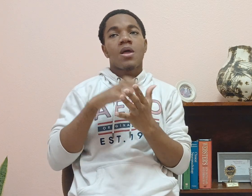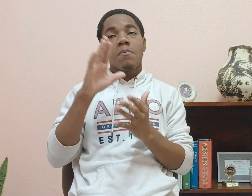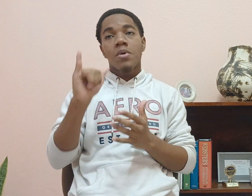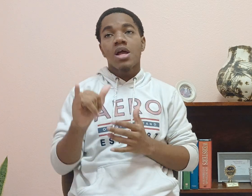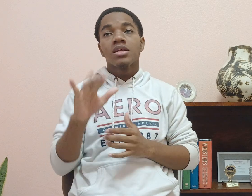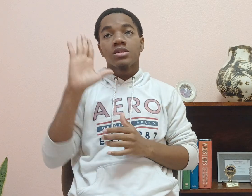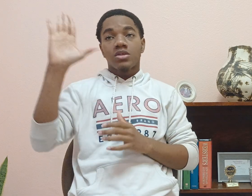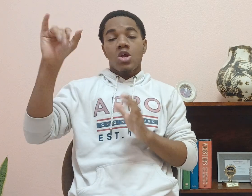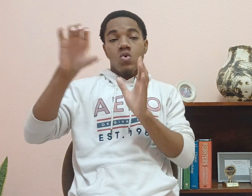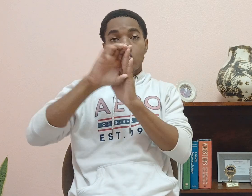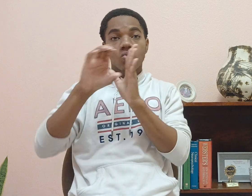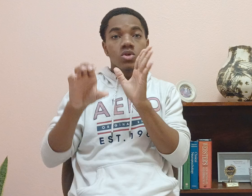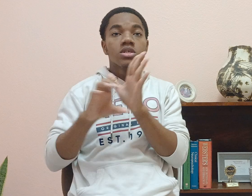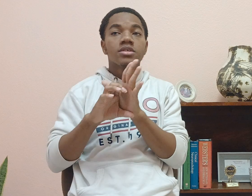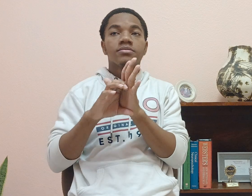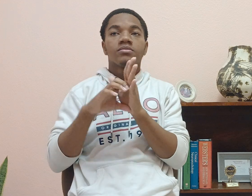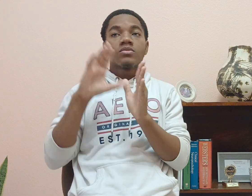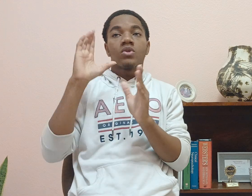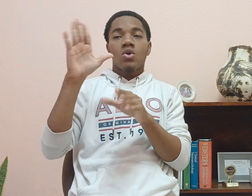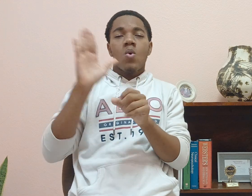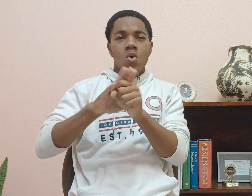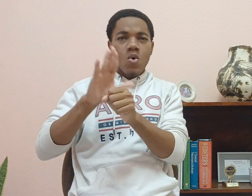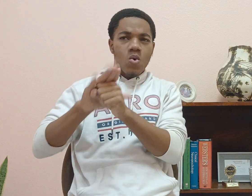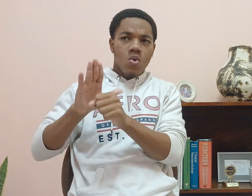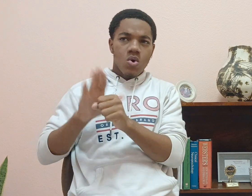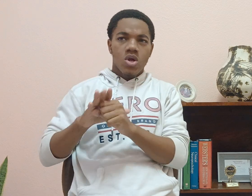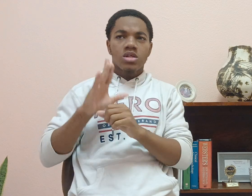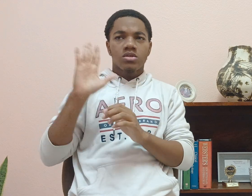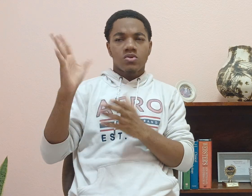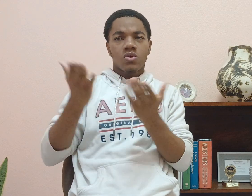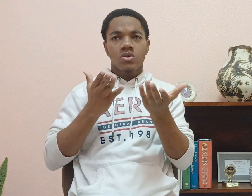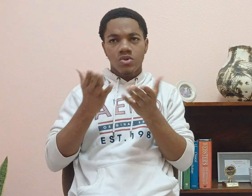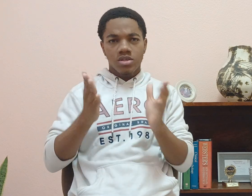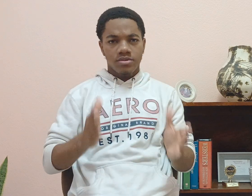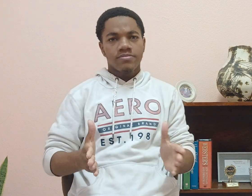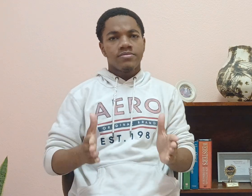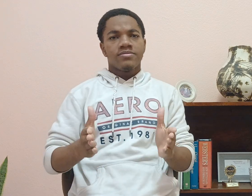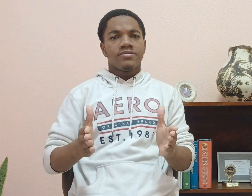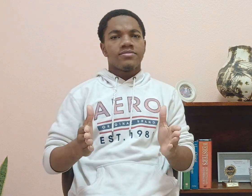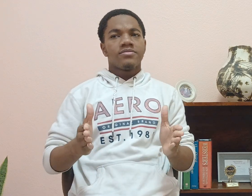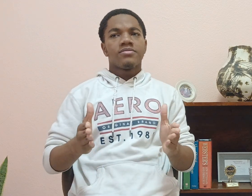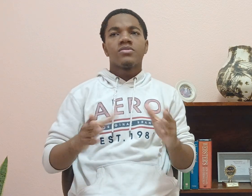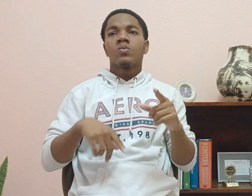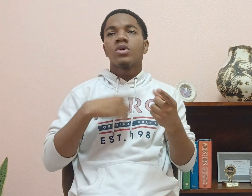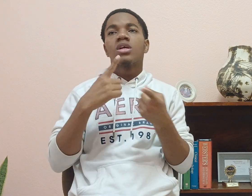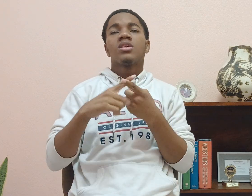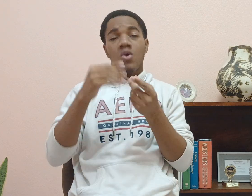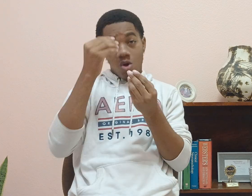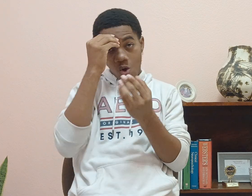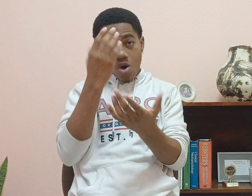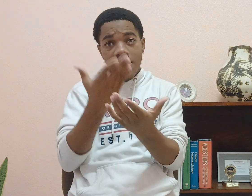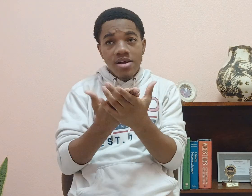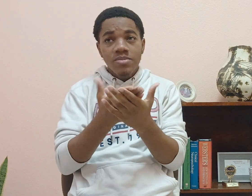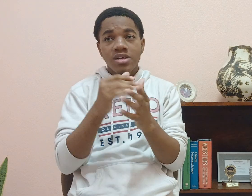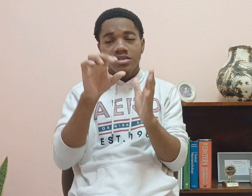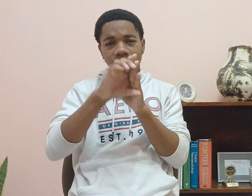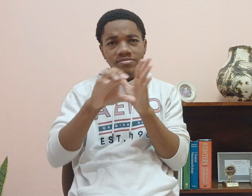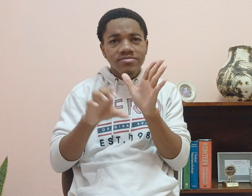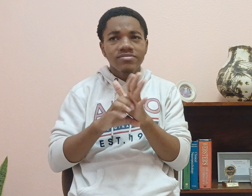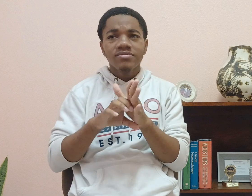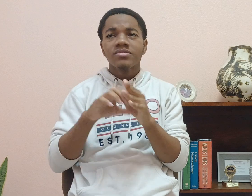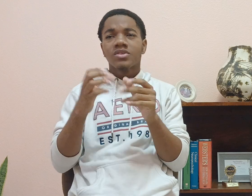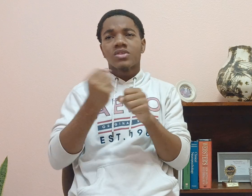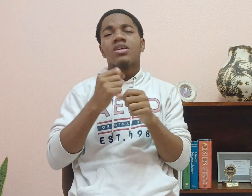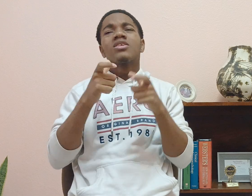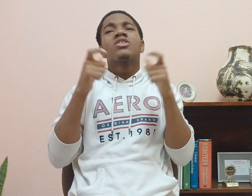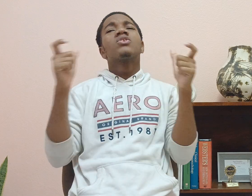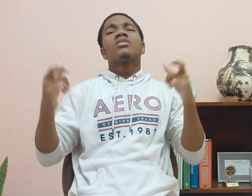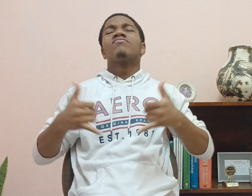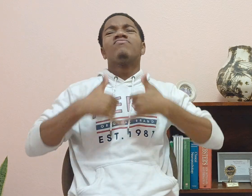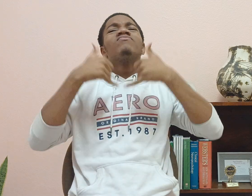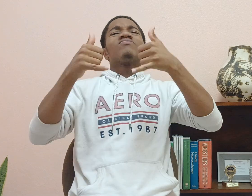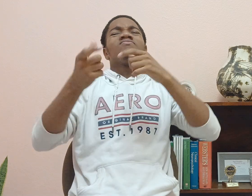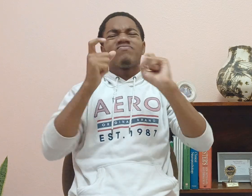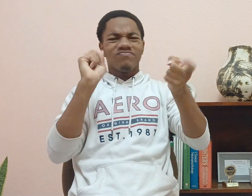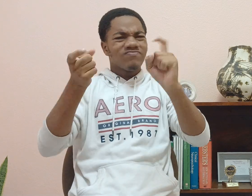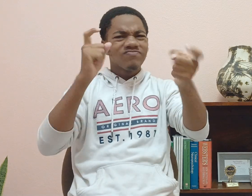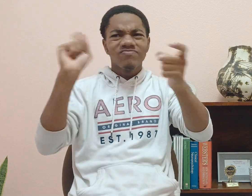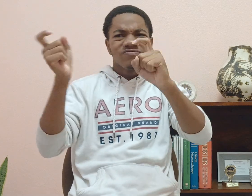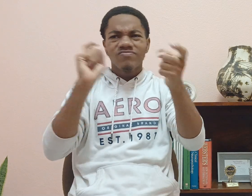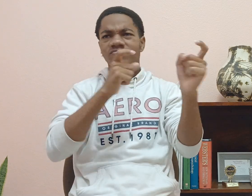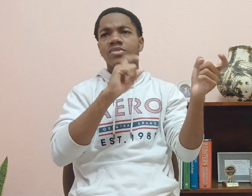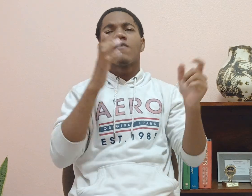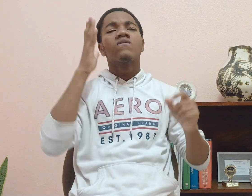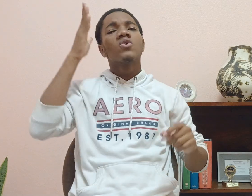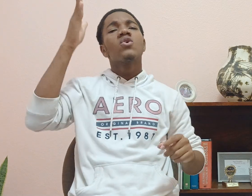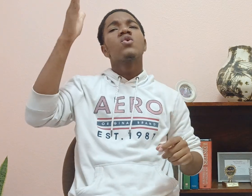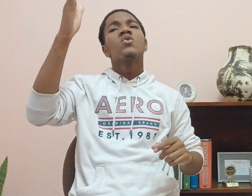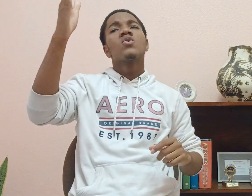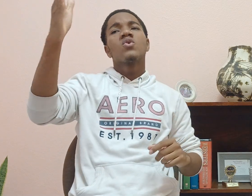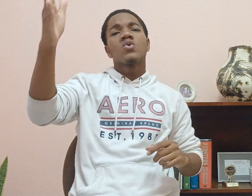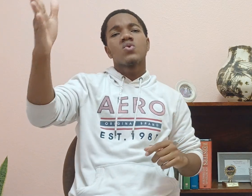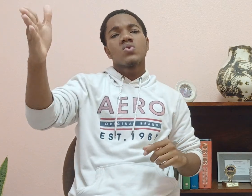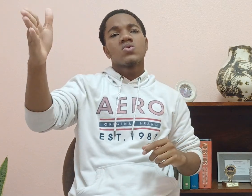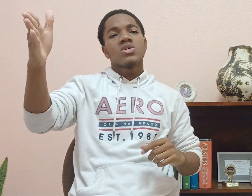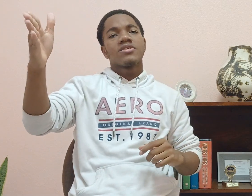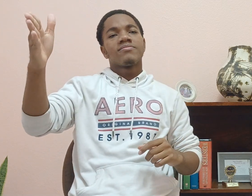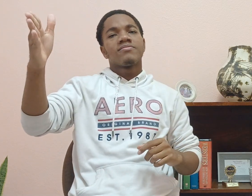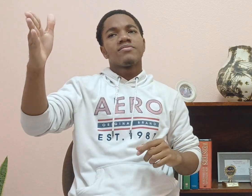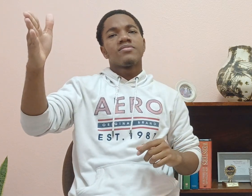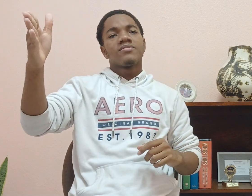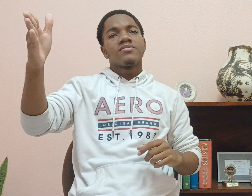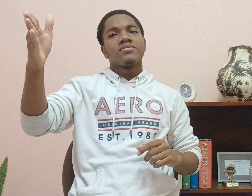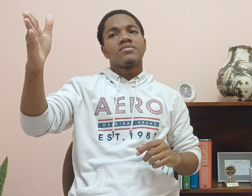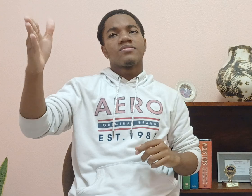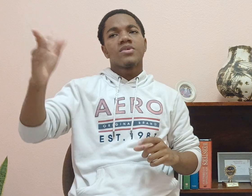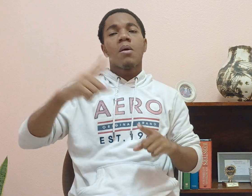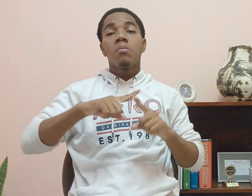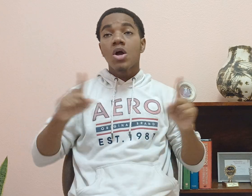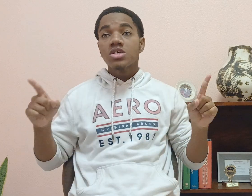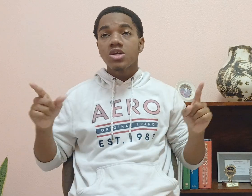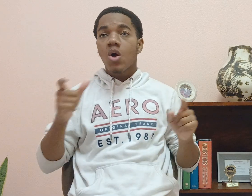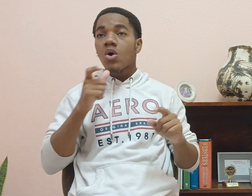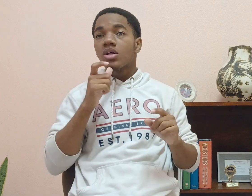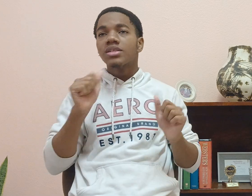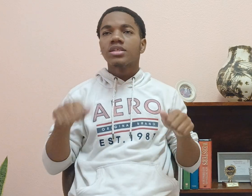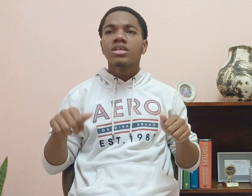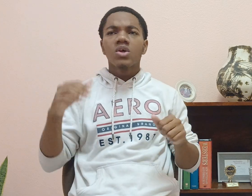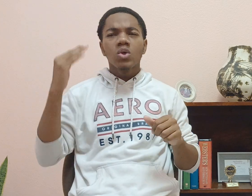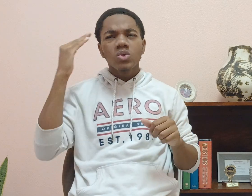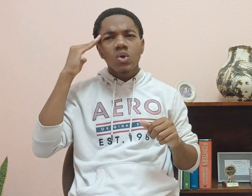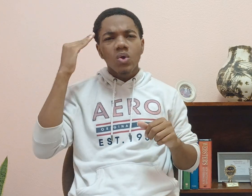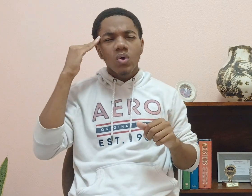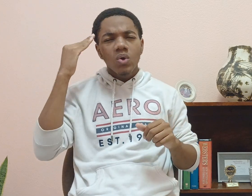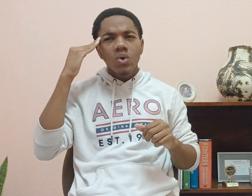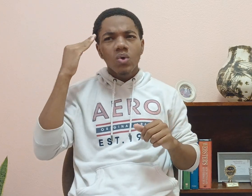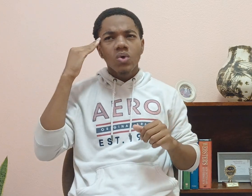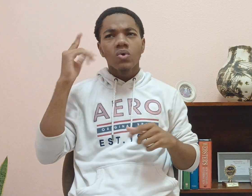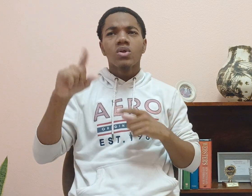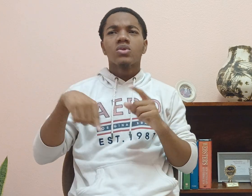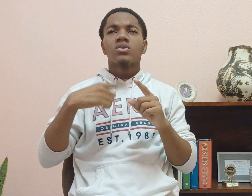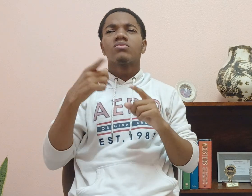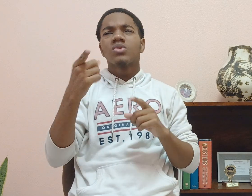in keeping them there is great reward. 12 But who can discern their own errors?